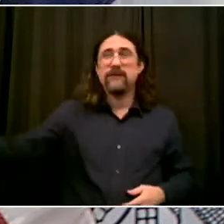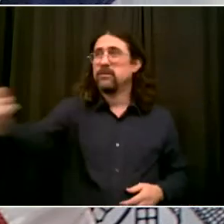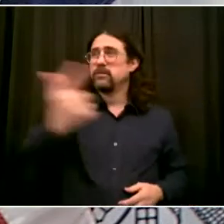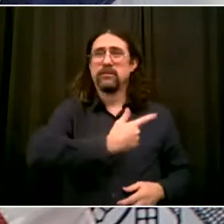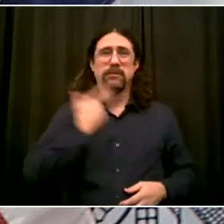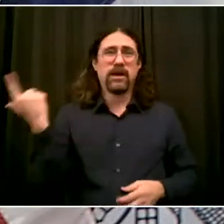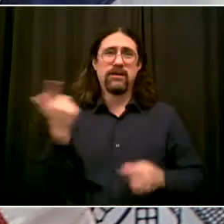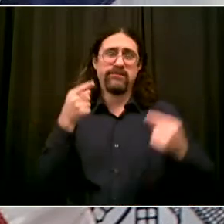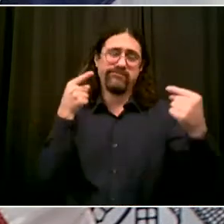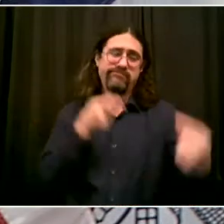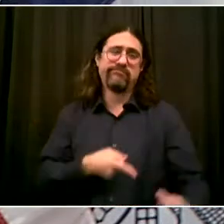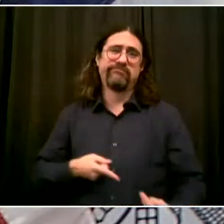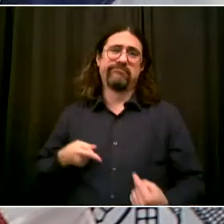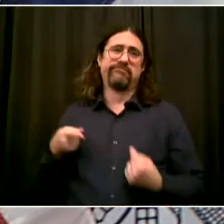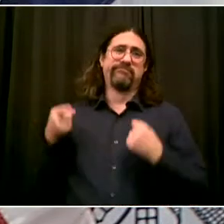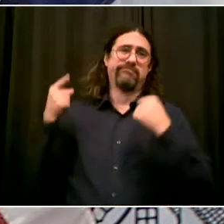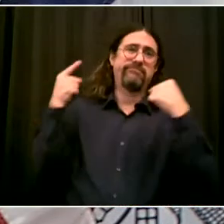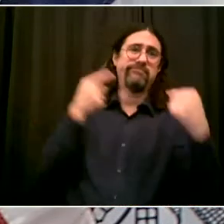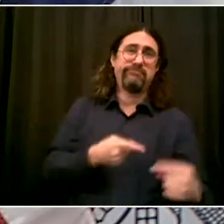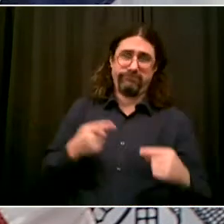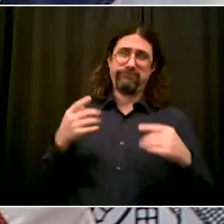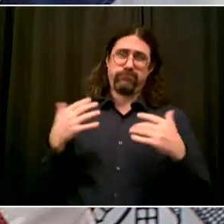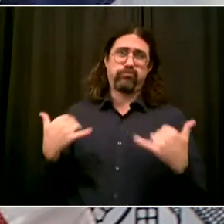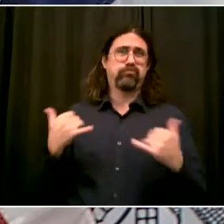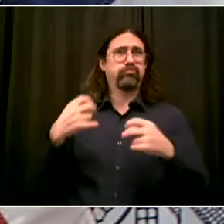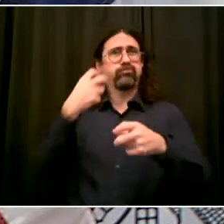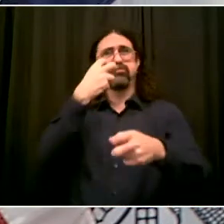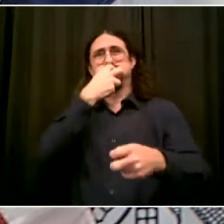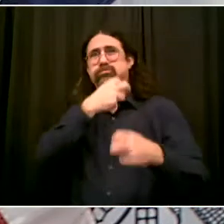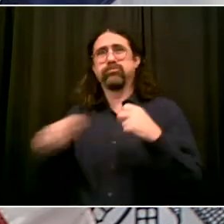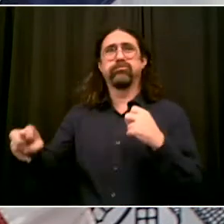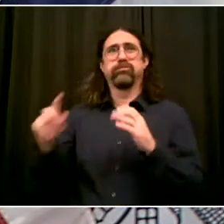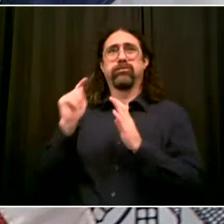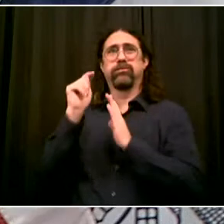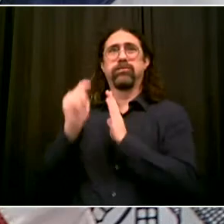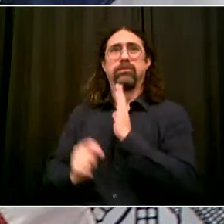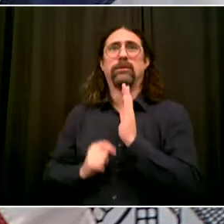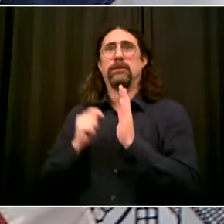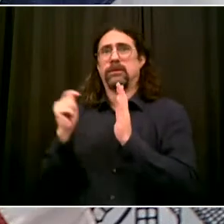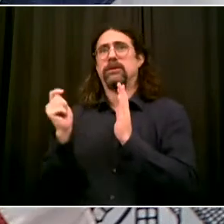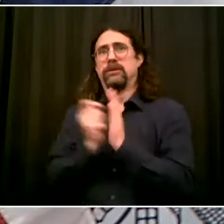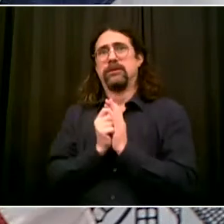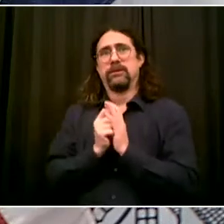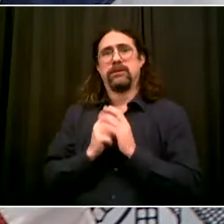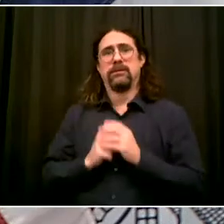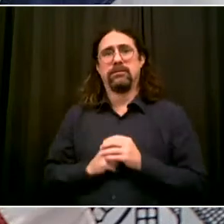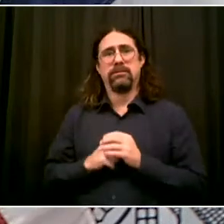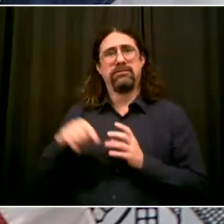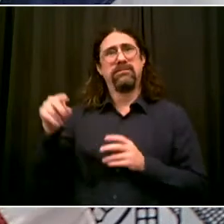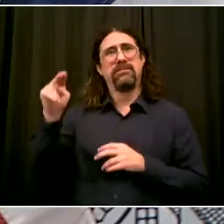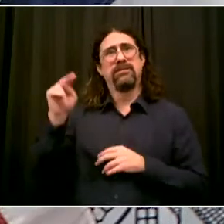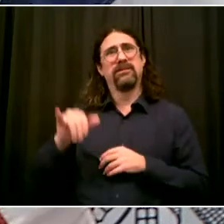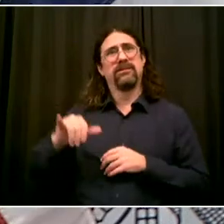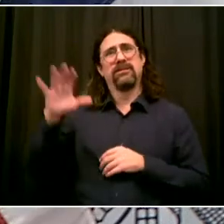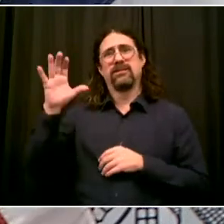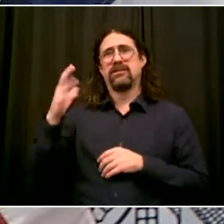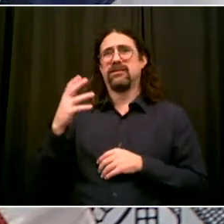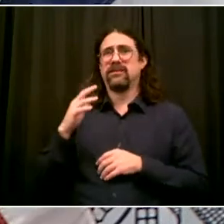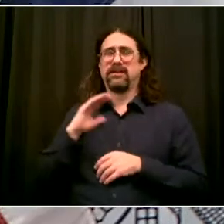CERTAIAILYN WE ARE CONSTANTLY PAYING MORE AND MORERE TO ROPTECT PEOPLE TO GET